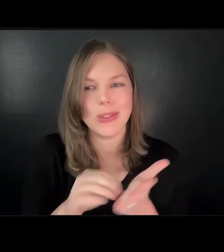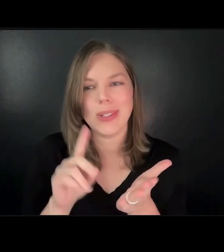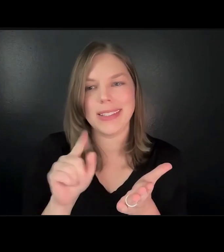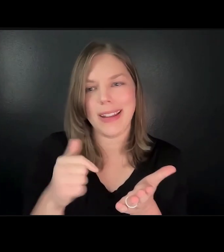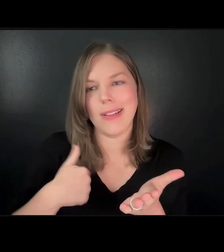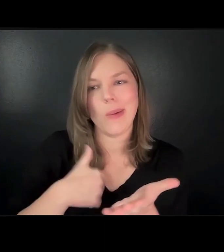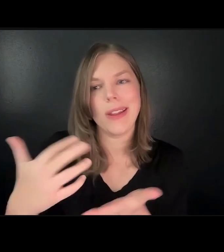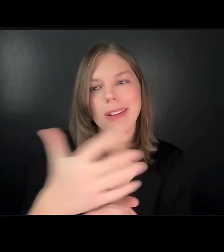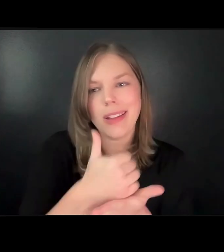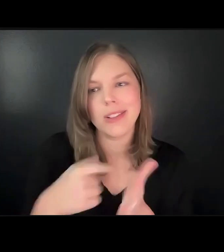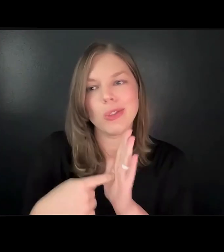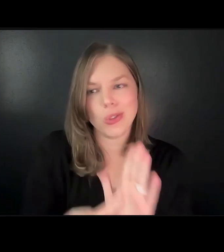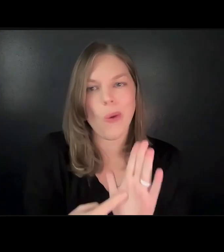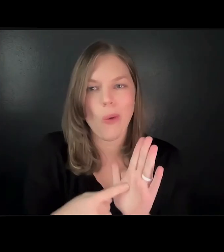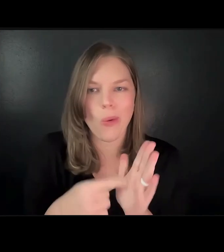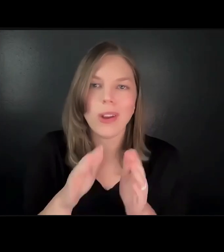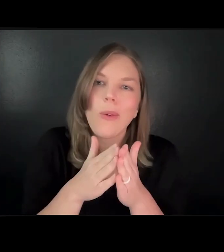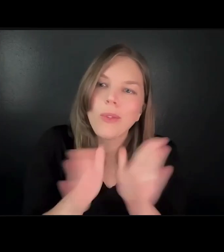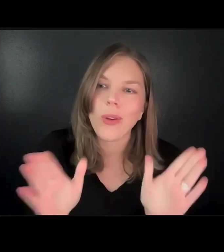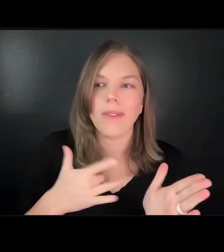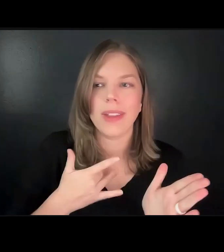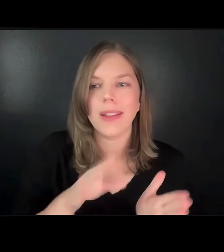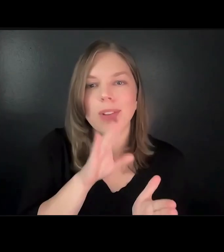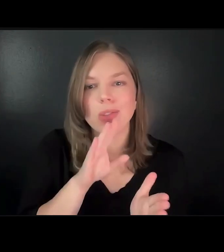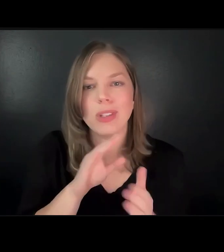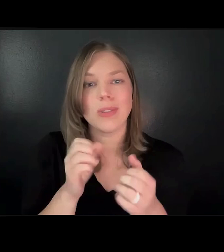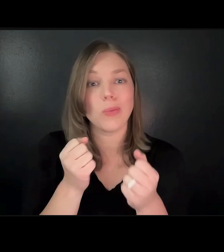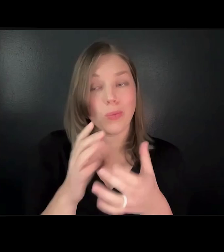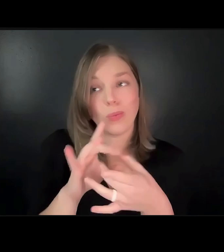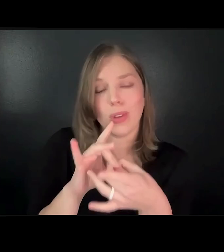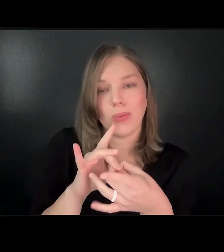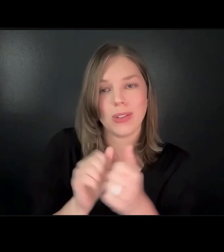Many of the student data that we have collected show an overall feeling of frustration